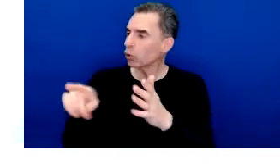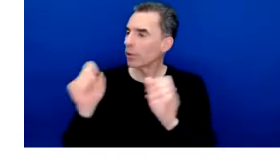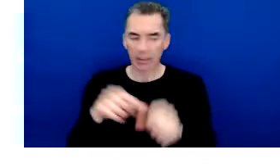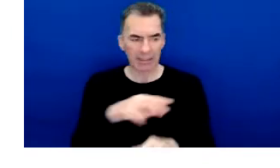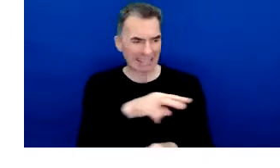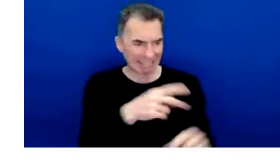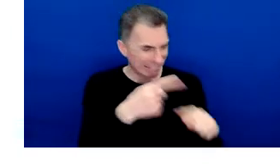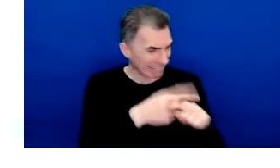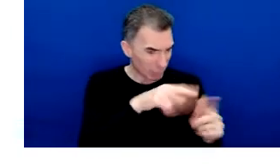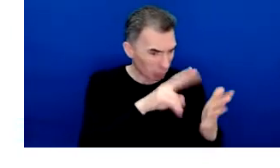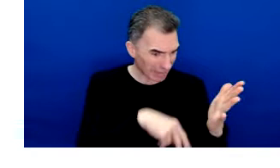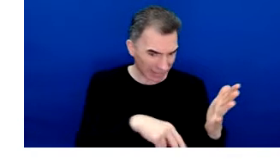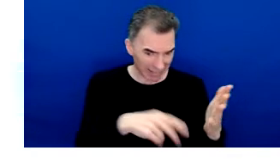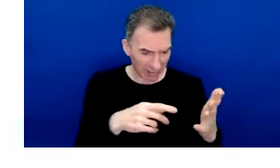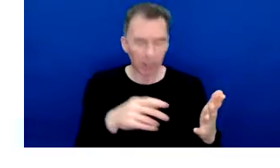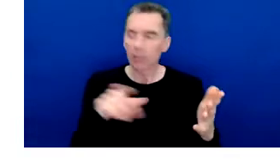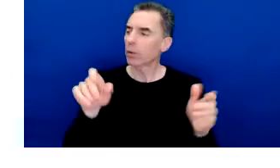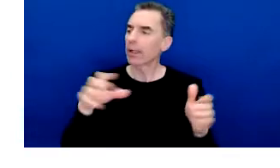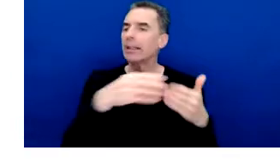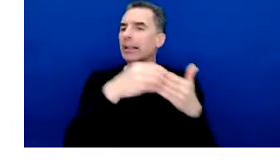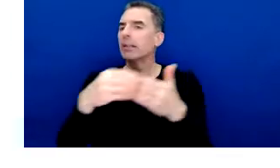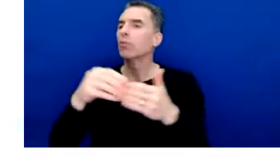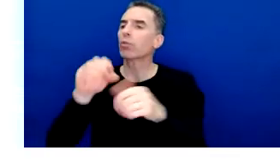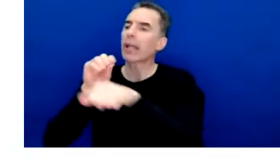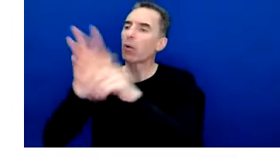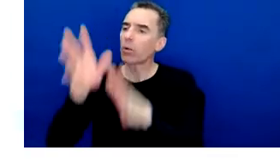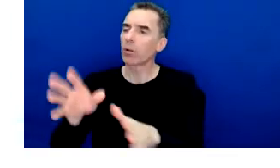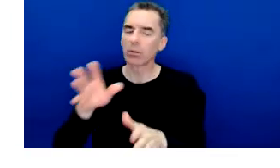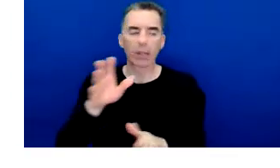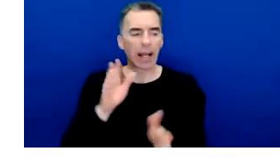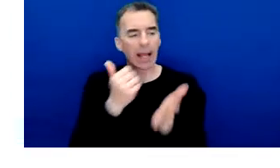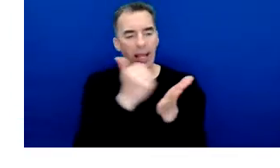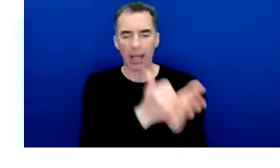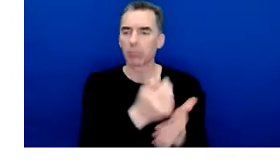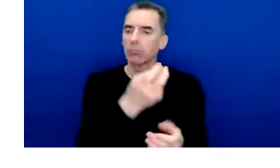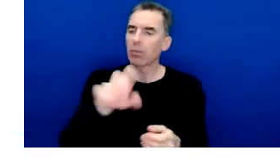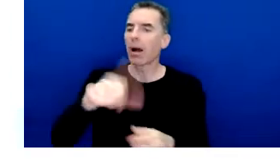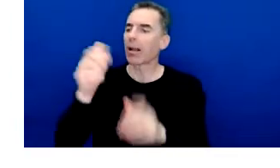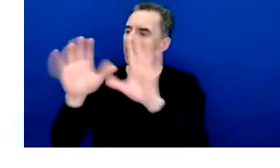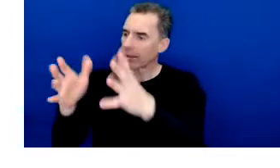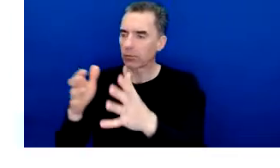and with the counselor, and let's get them in the right class so that they can get their reading and critical thinking up.